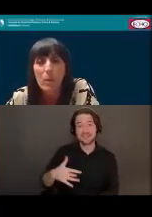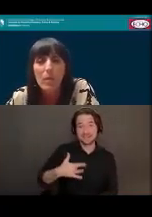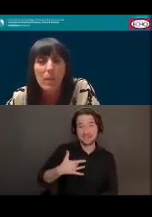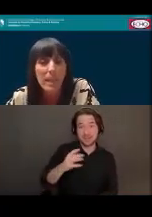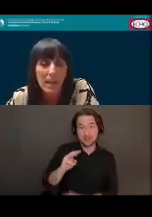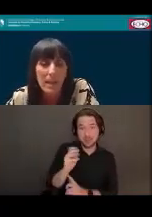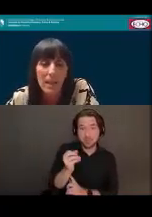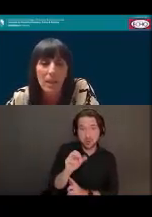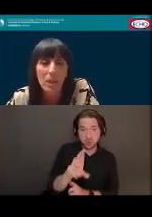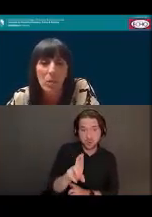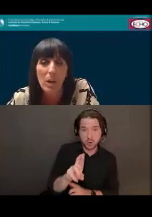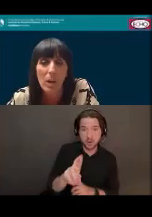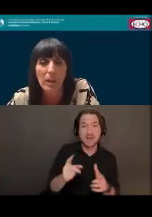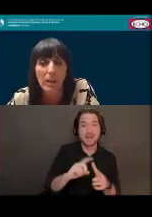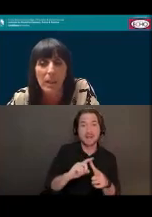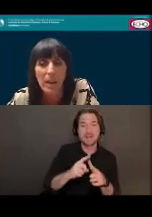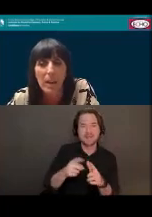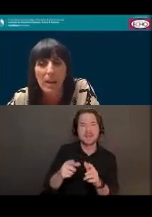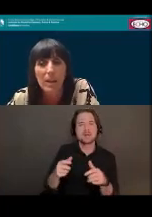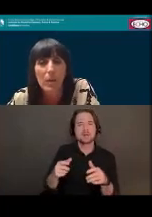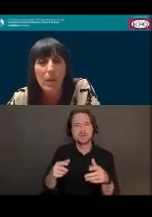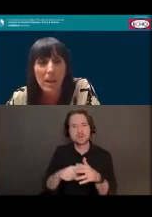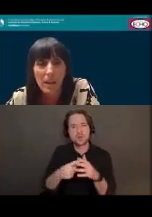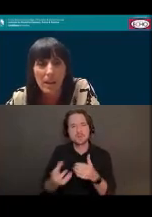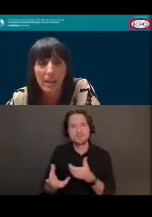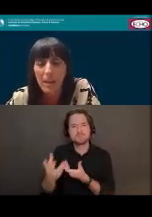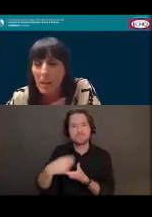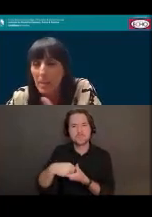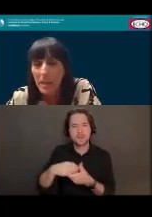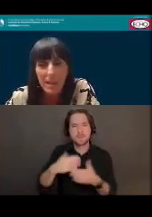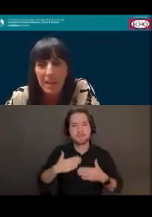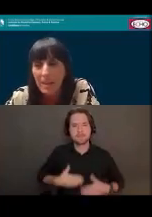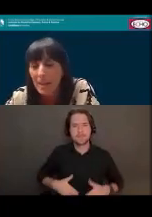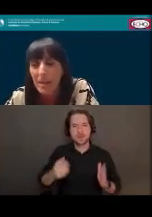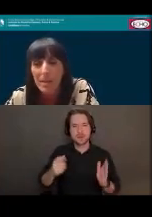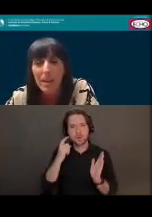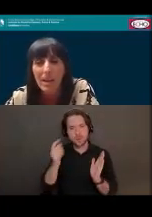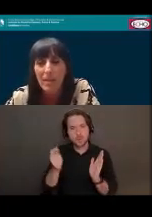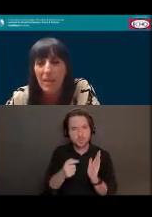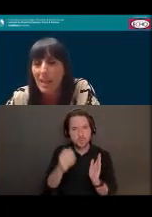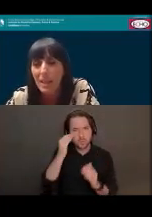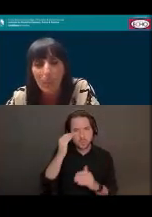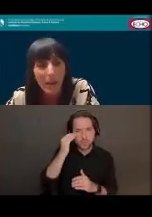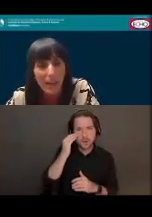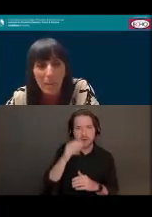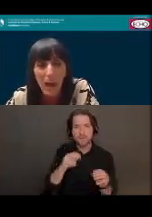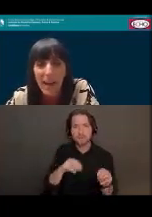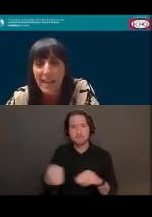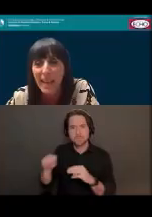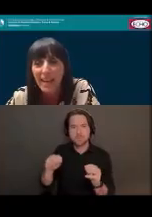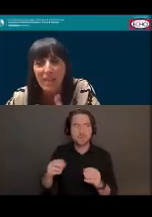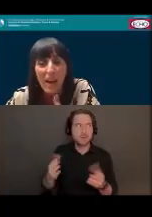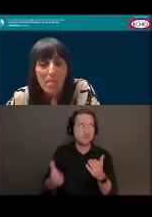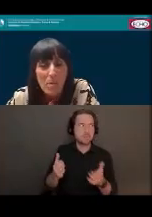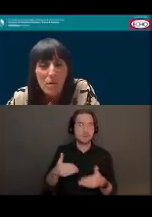movement and attention while learning so thinking, they might be thinking to themselves like this body is mine, and if I move